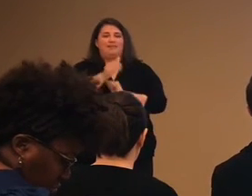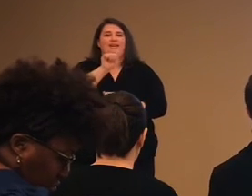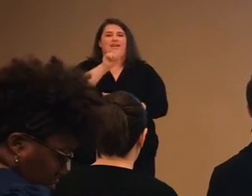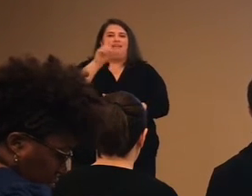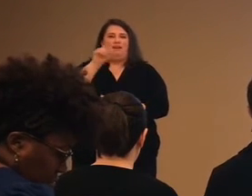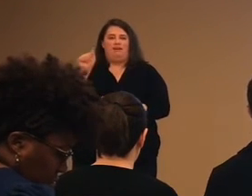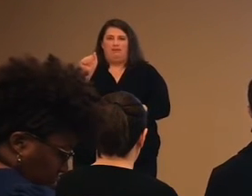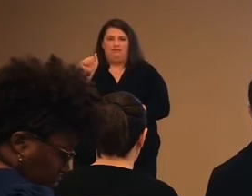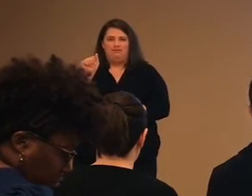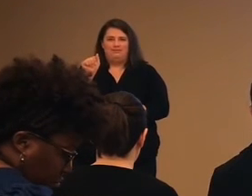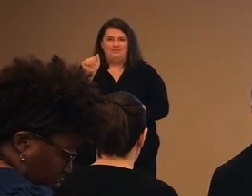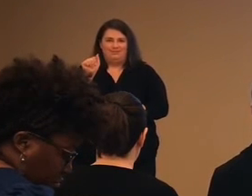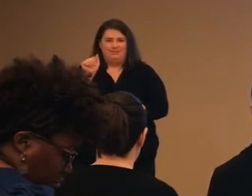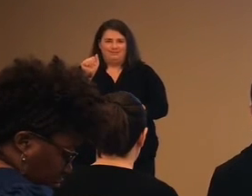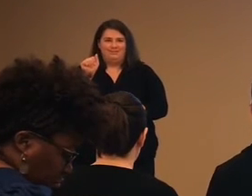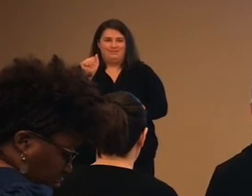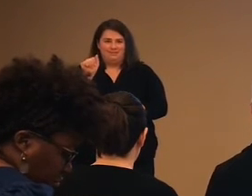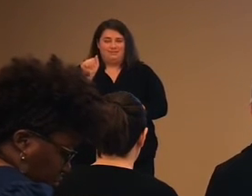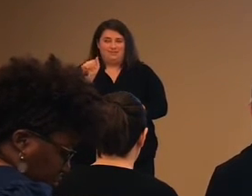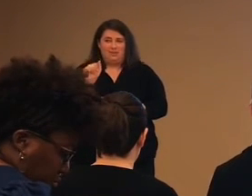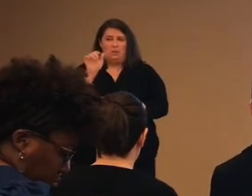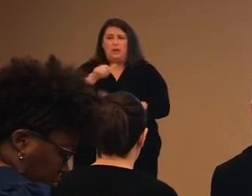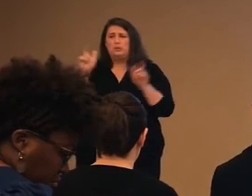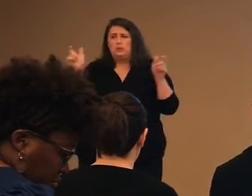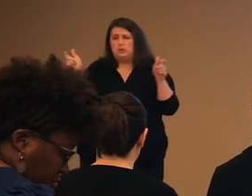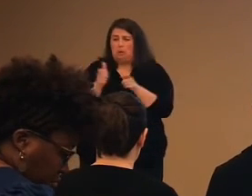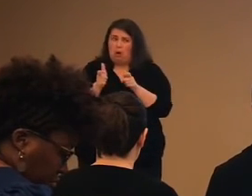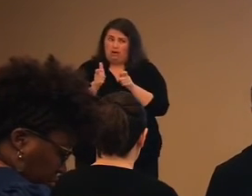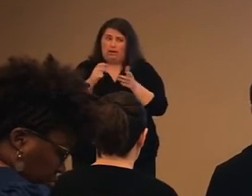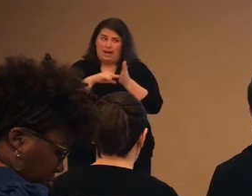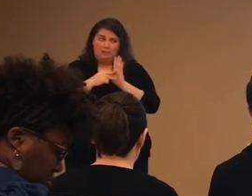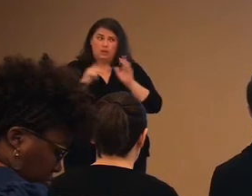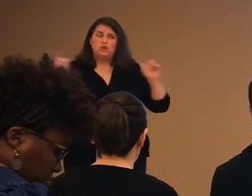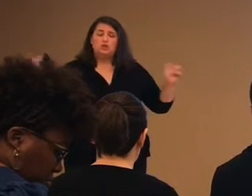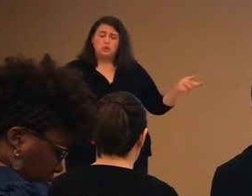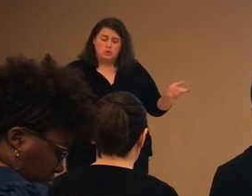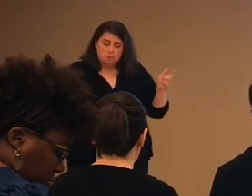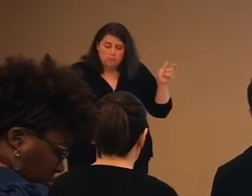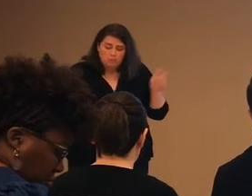We had a small and when I mean small a very small exhibit